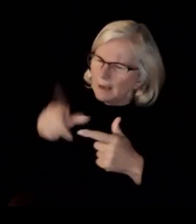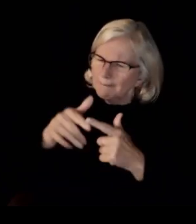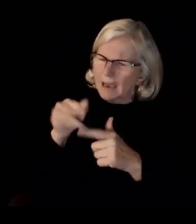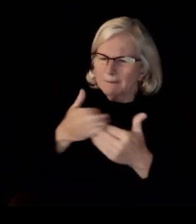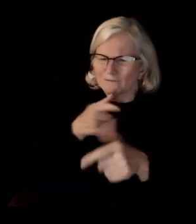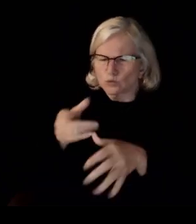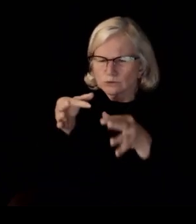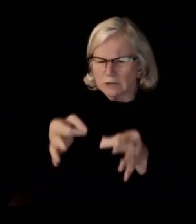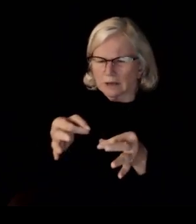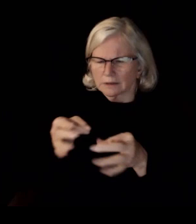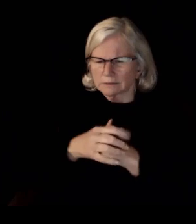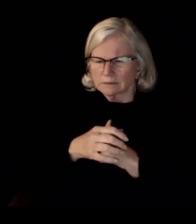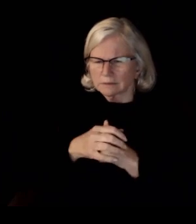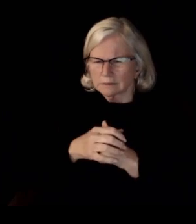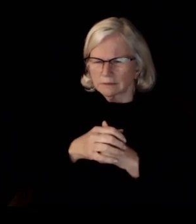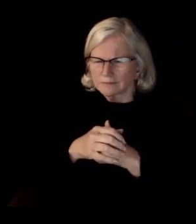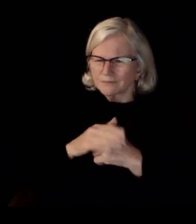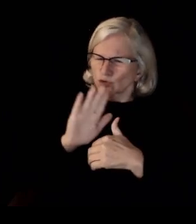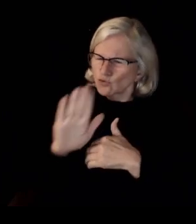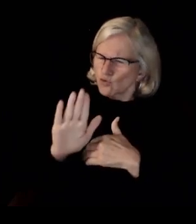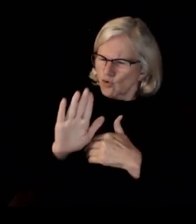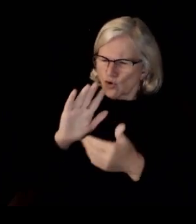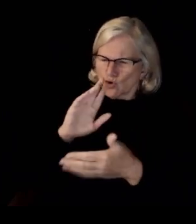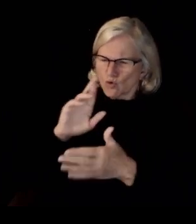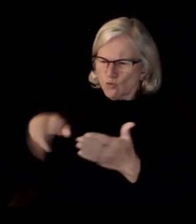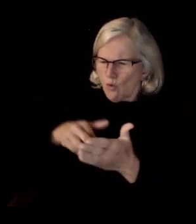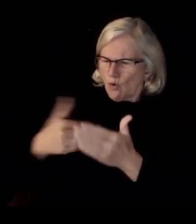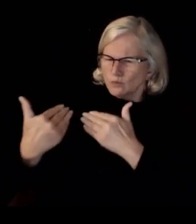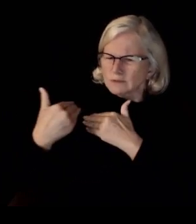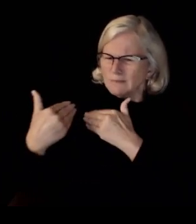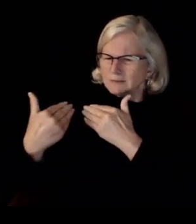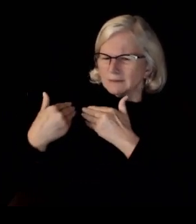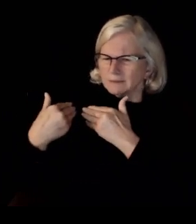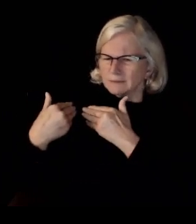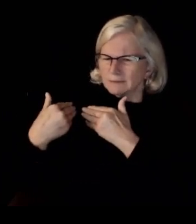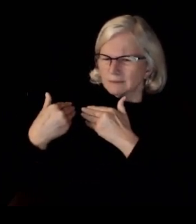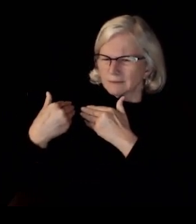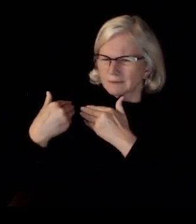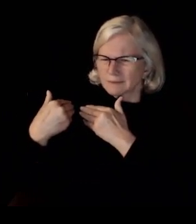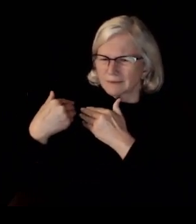just the role of friend and someone with some free time who wants to do something fun. Do